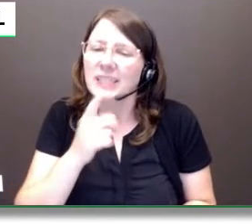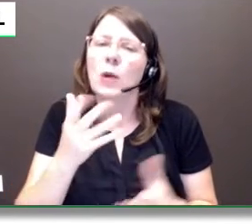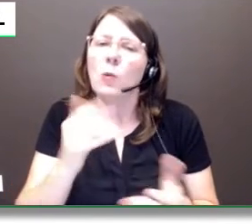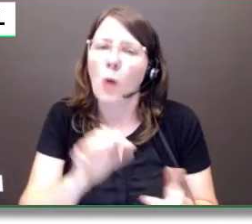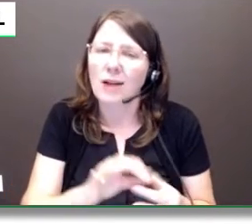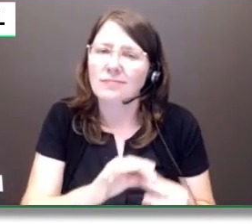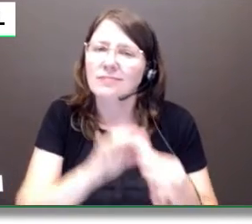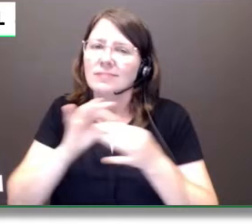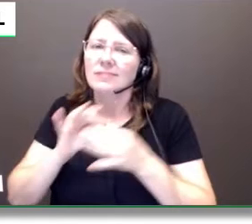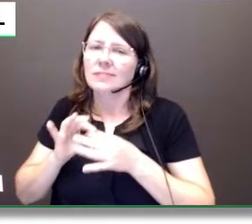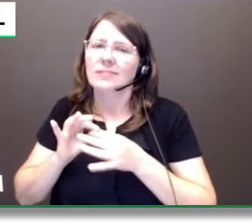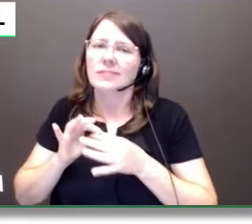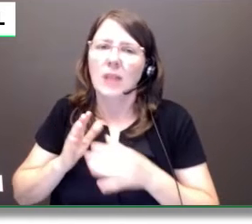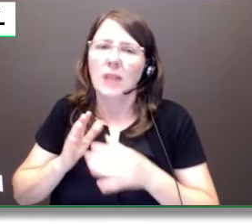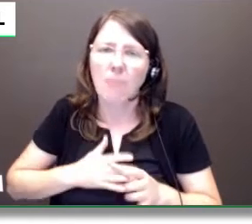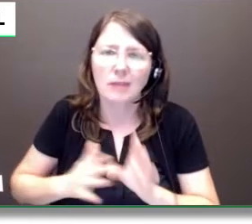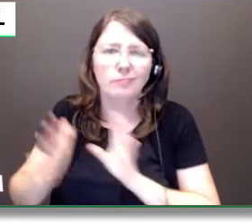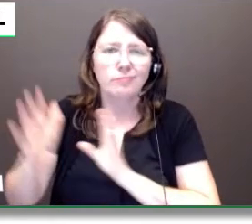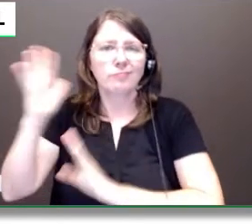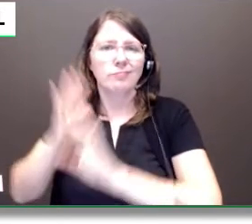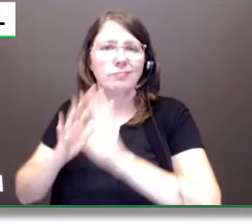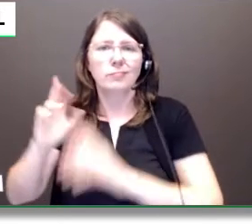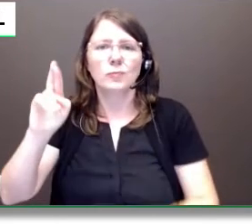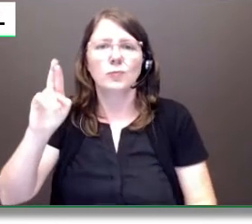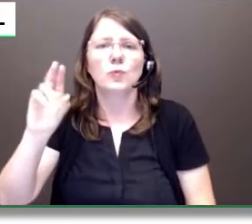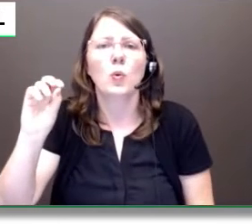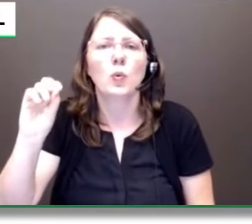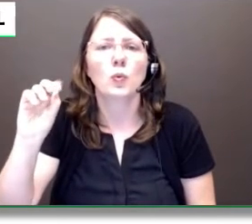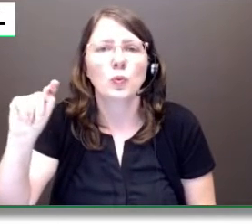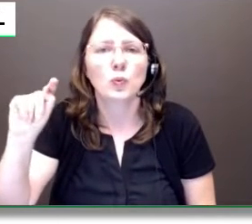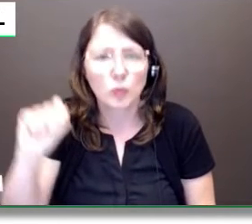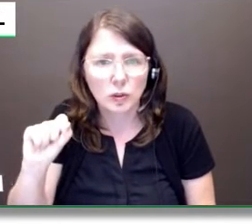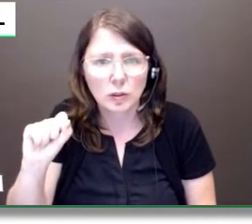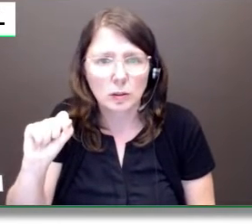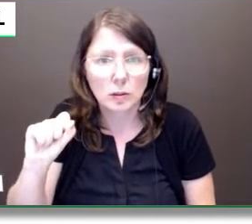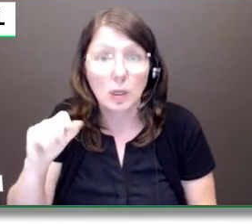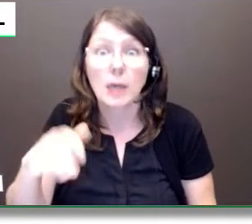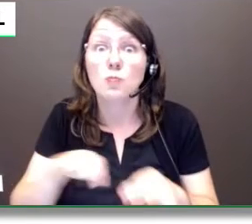respecting the people individuals within each community in remote places.